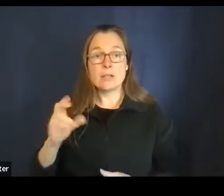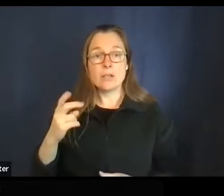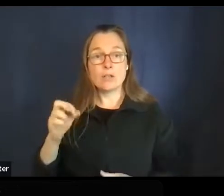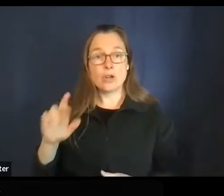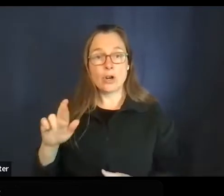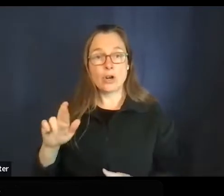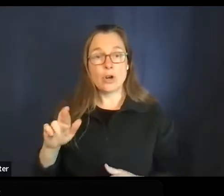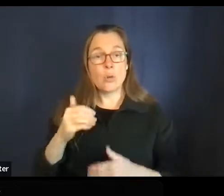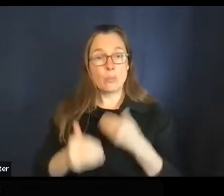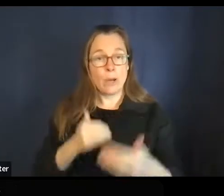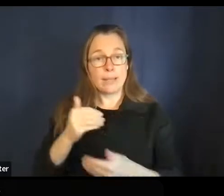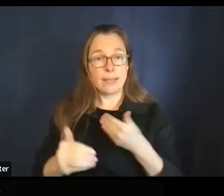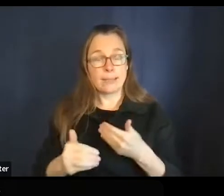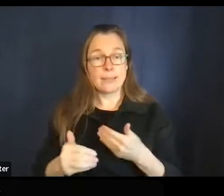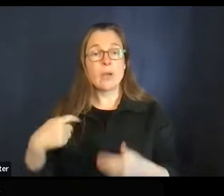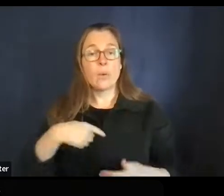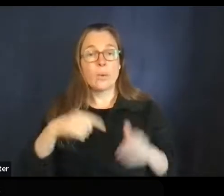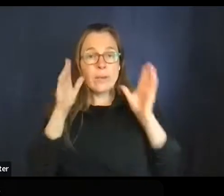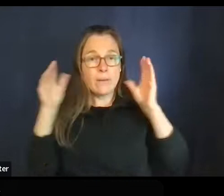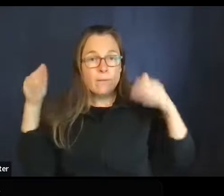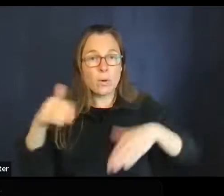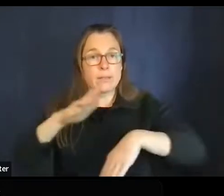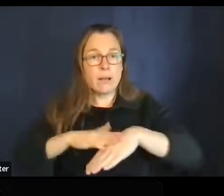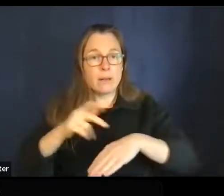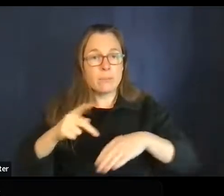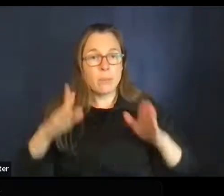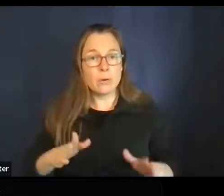Portlanders, who have been historically left out of City Hall decision making.